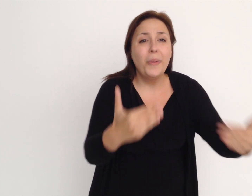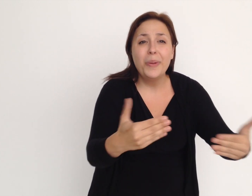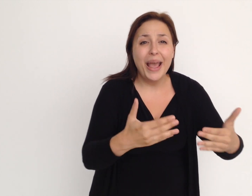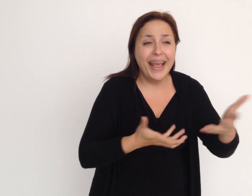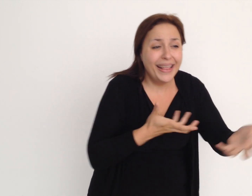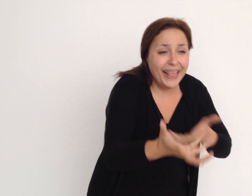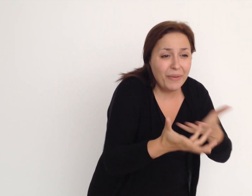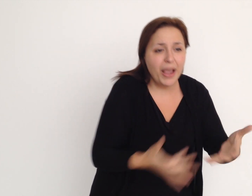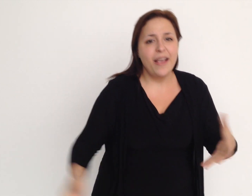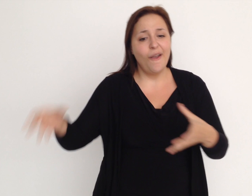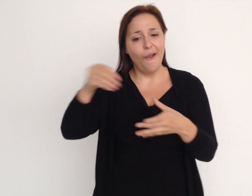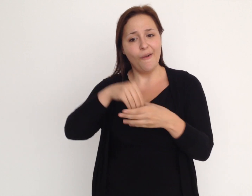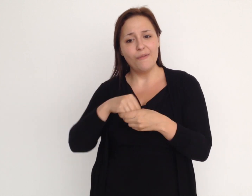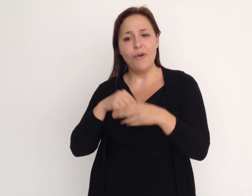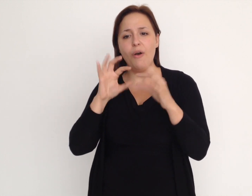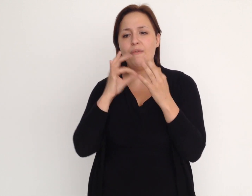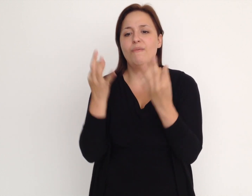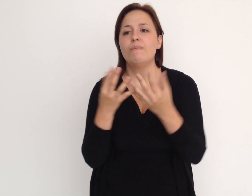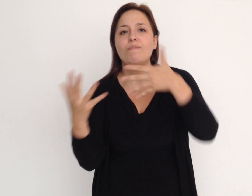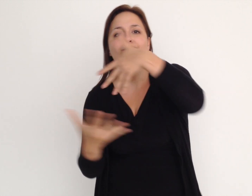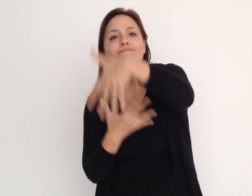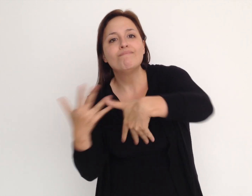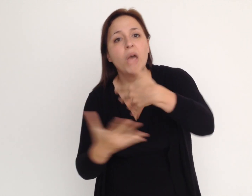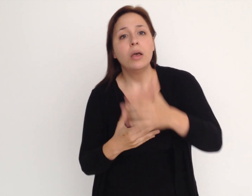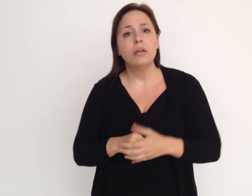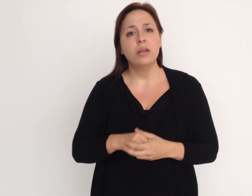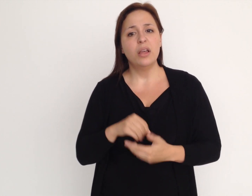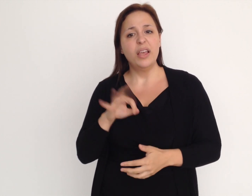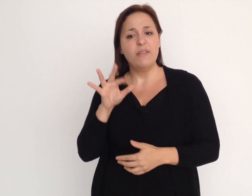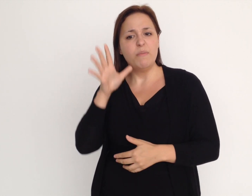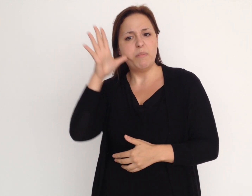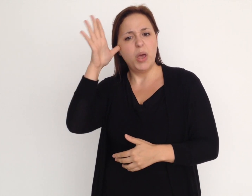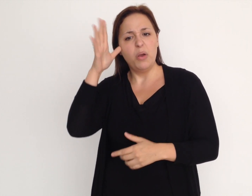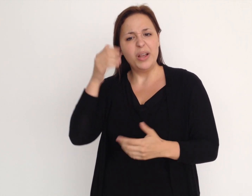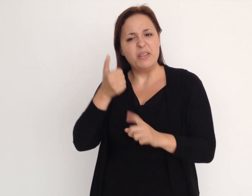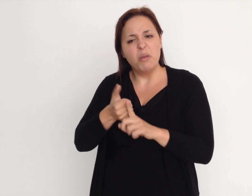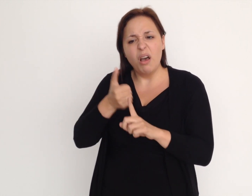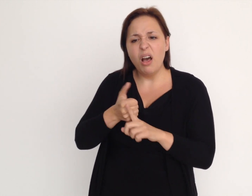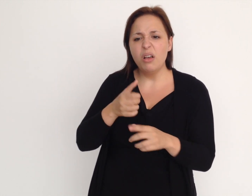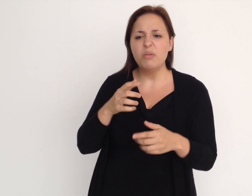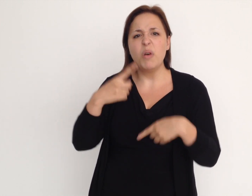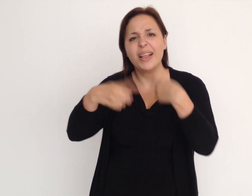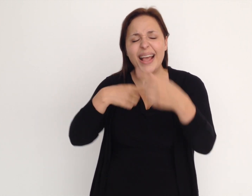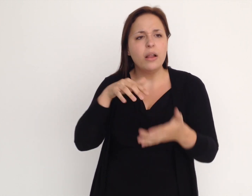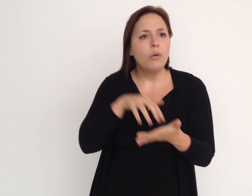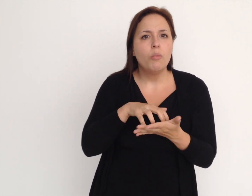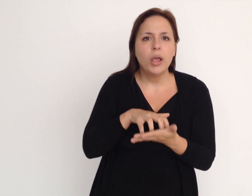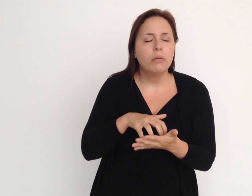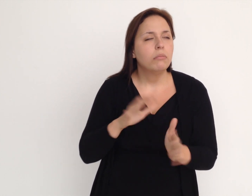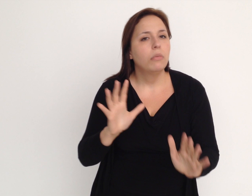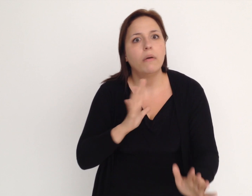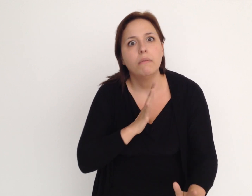It's alright to go ahead and engage with your child. and involve the child in family interaction. If the parents' signing skills are weak, that's okay.